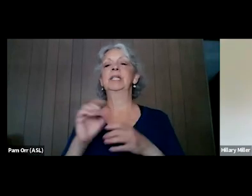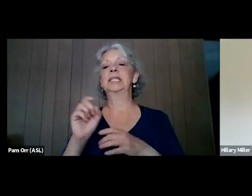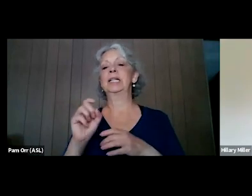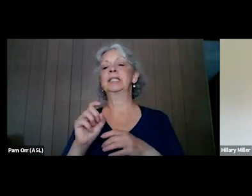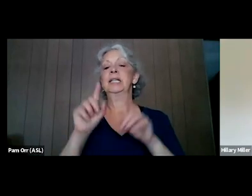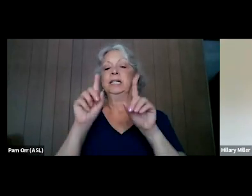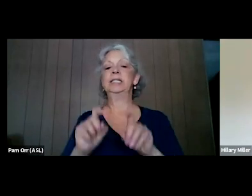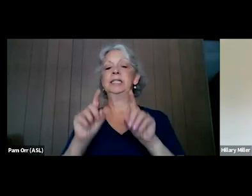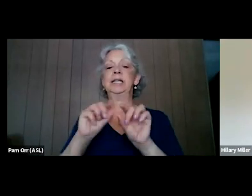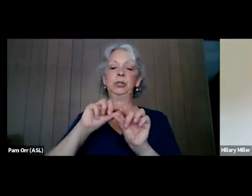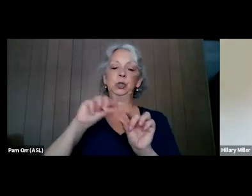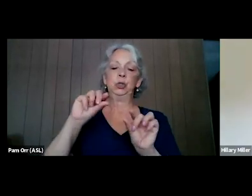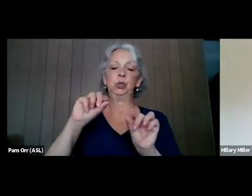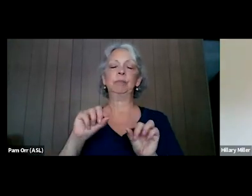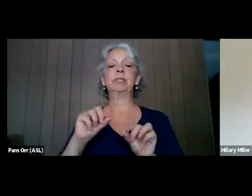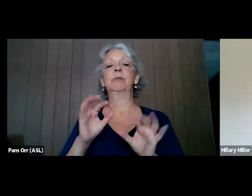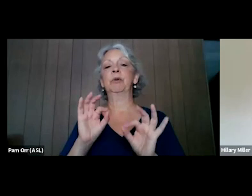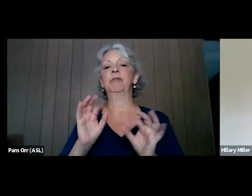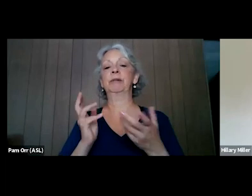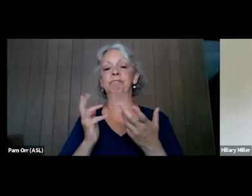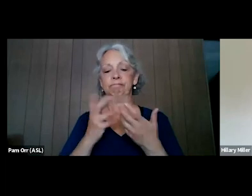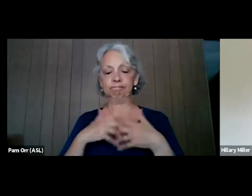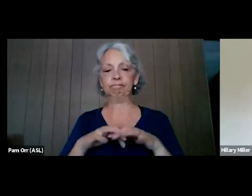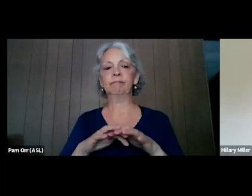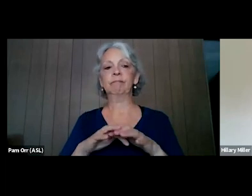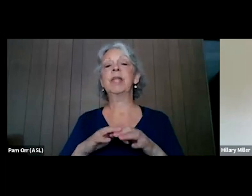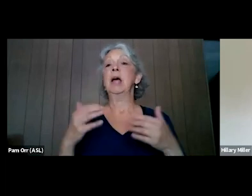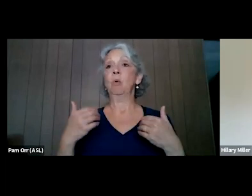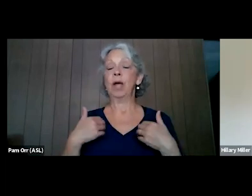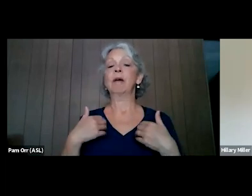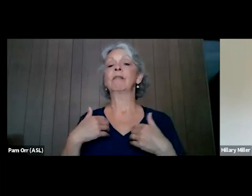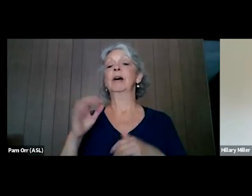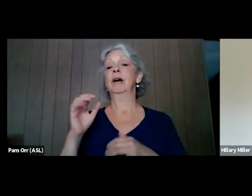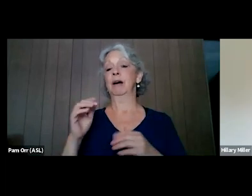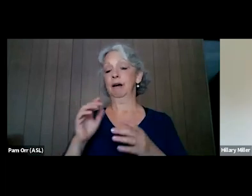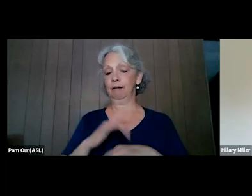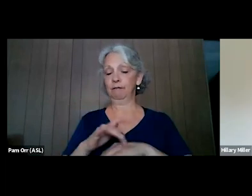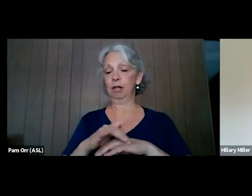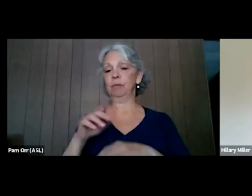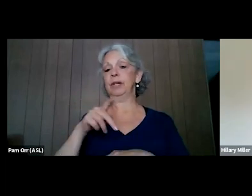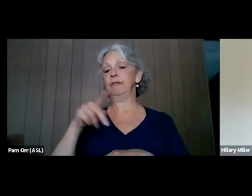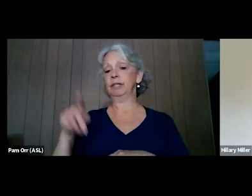So this is a perfect segue. So there are xylazine test strips available. In Philadelphia, we're able to access them